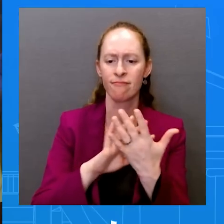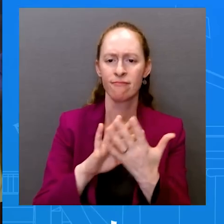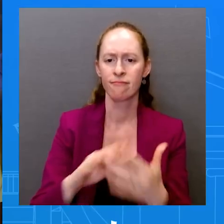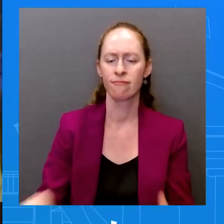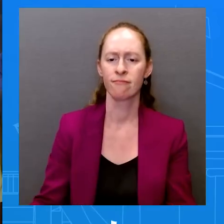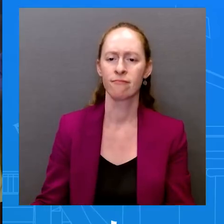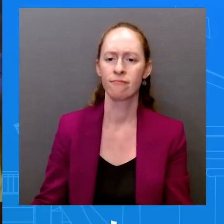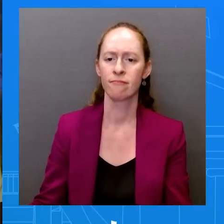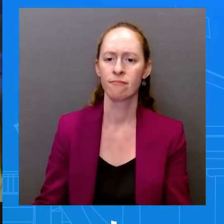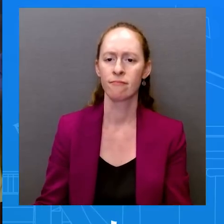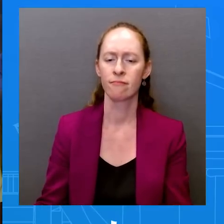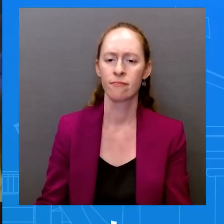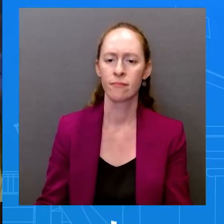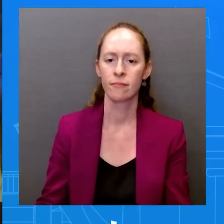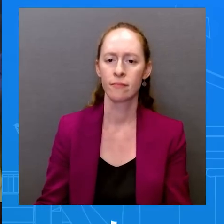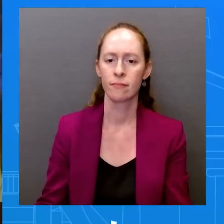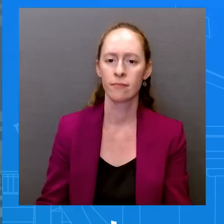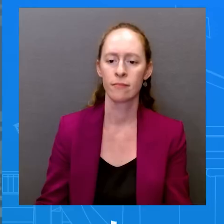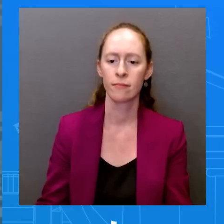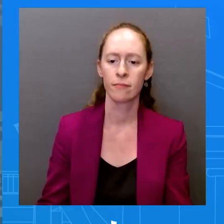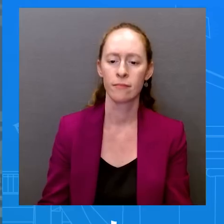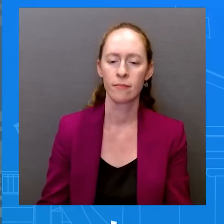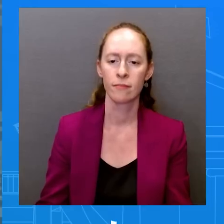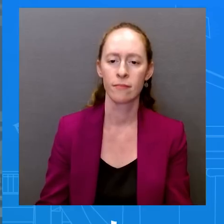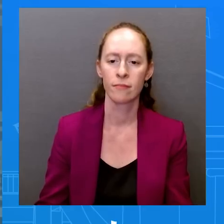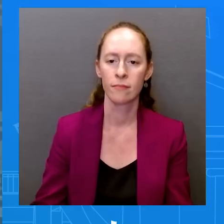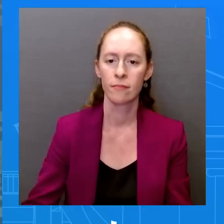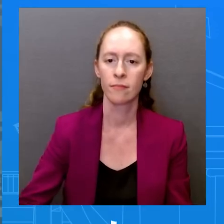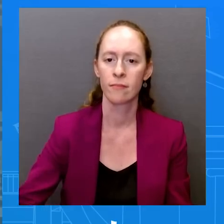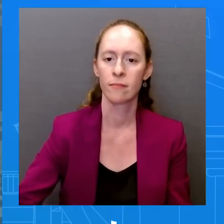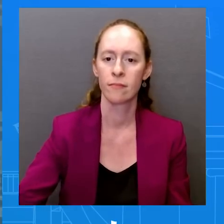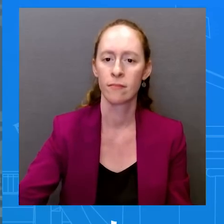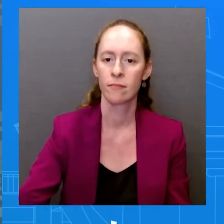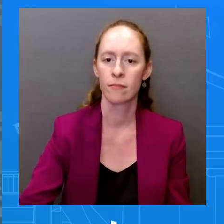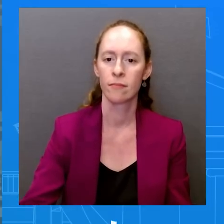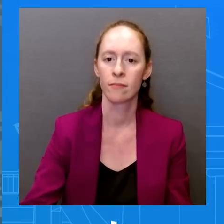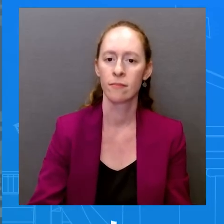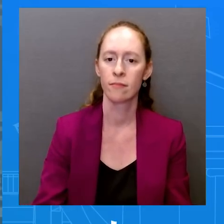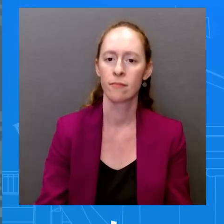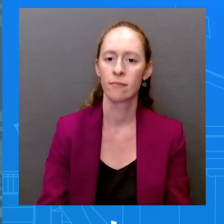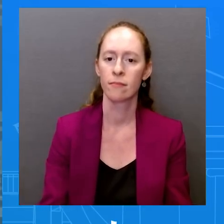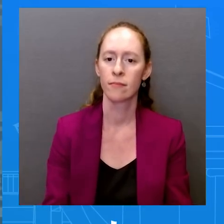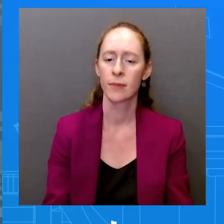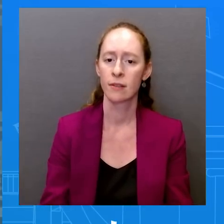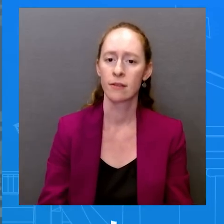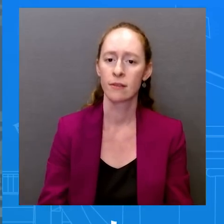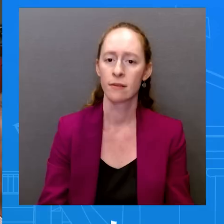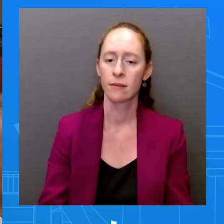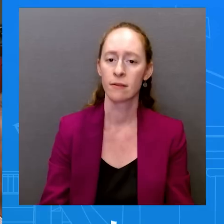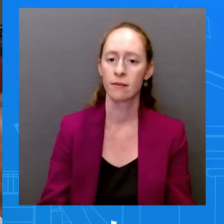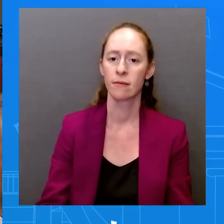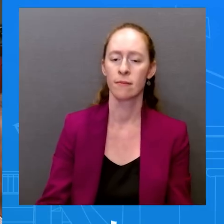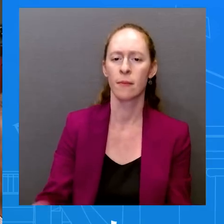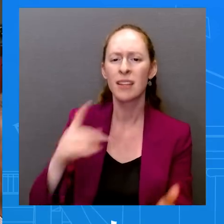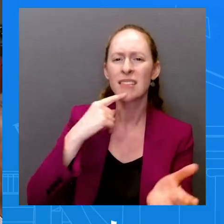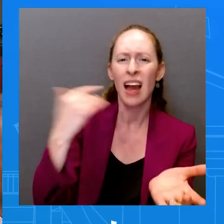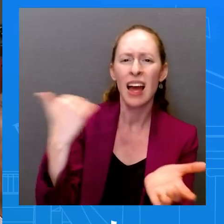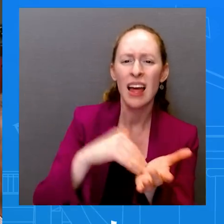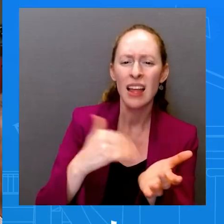between two governments? Or he said -- Ms. Jean-Pierre: Can you sa- -- I'm sorry, can you say that again? The Press: The meeting between President Biden and President Xi of China.